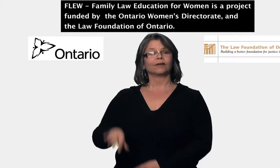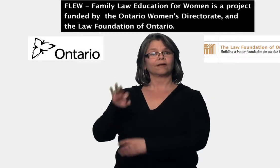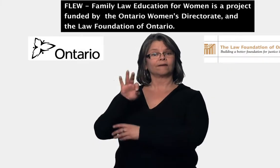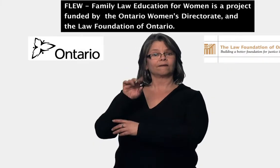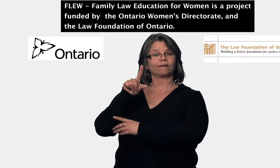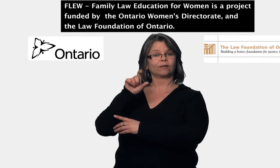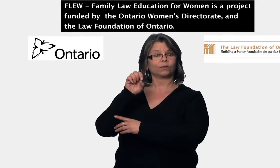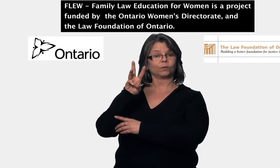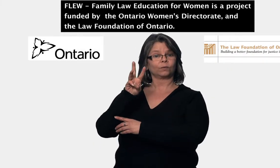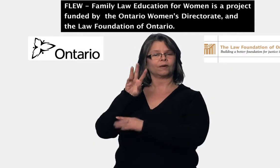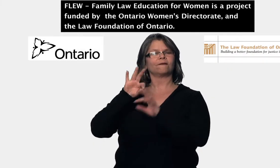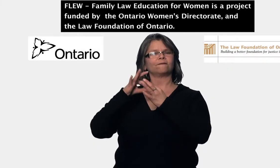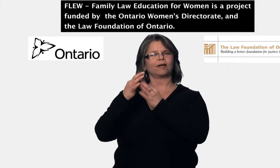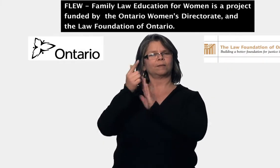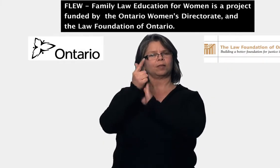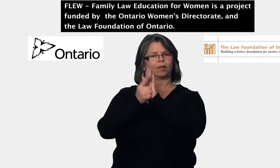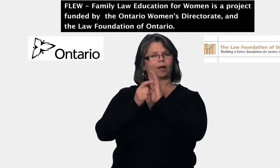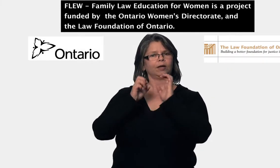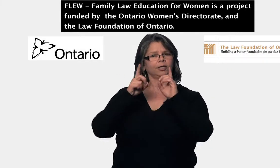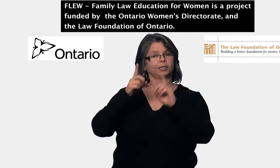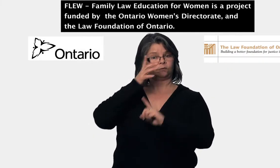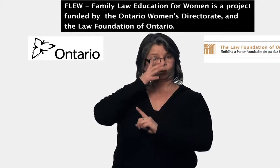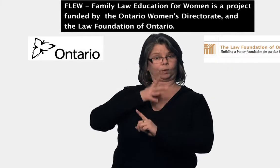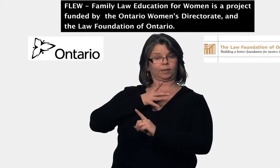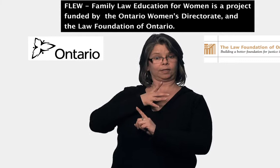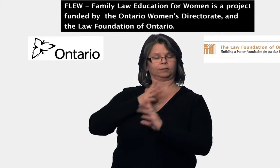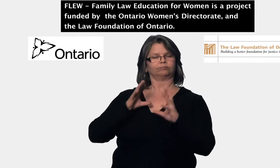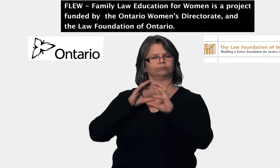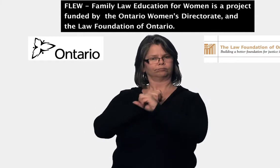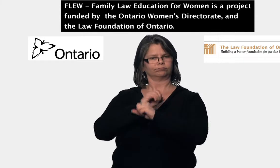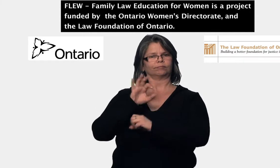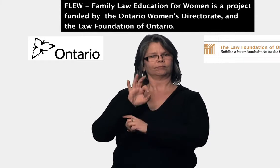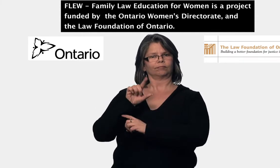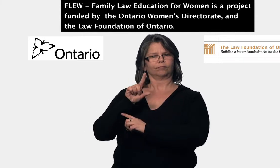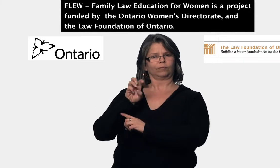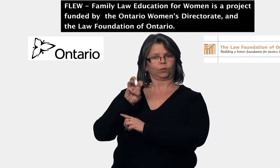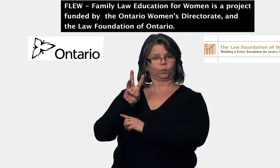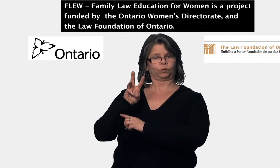FLEW - Family Law Education for Women